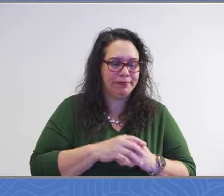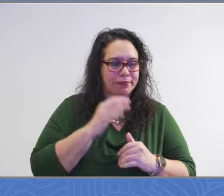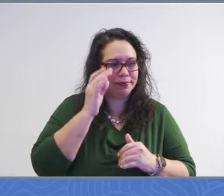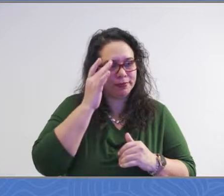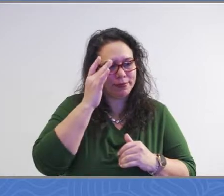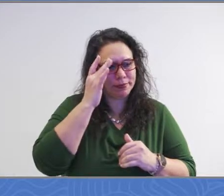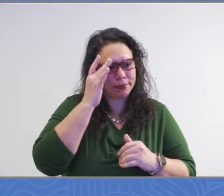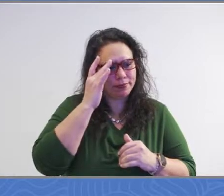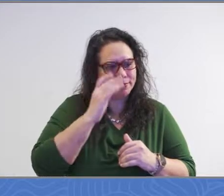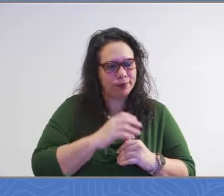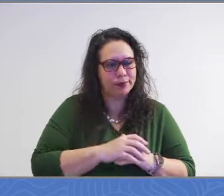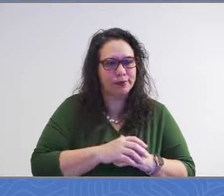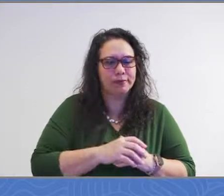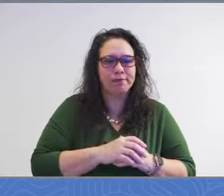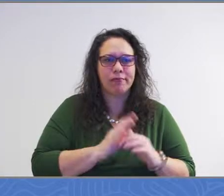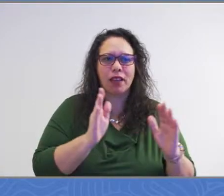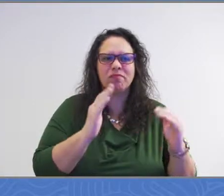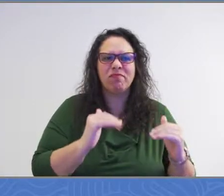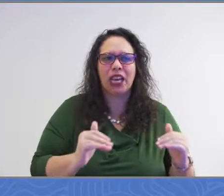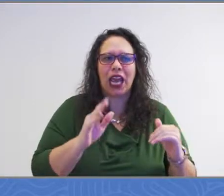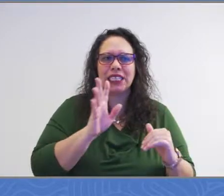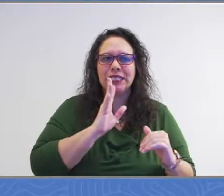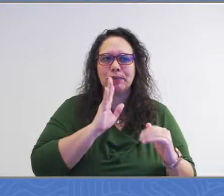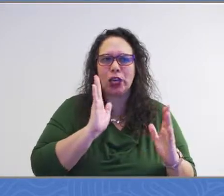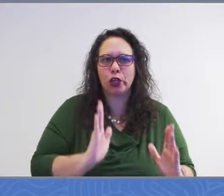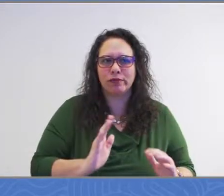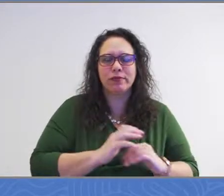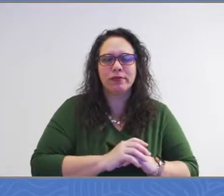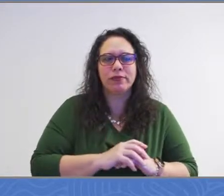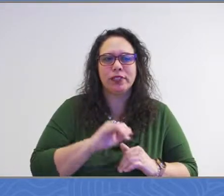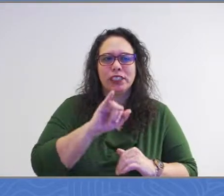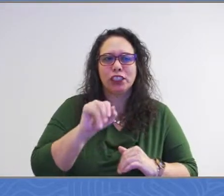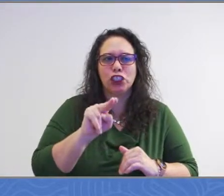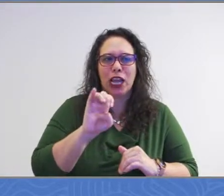Candice Cook, items not listed on the agenda.